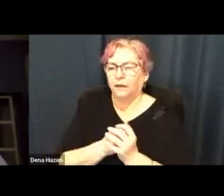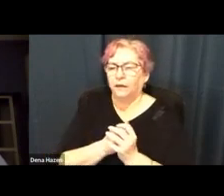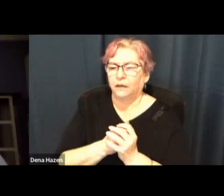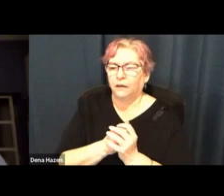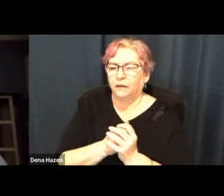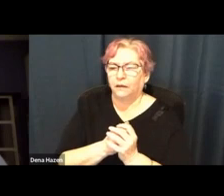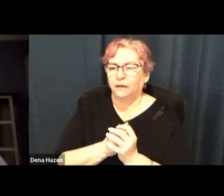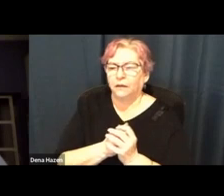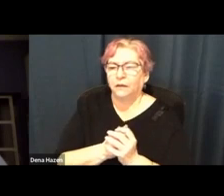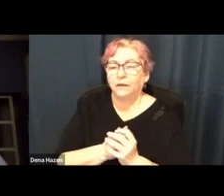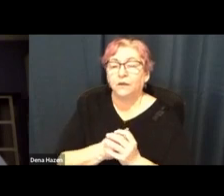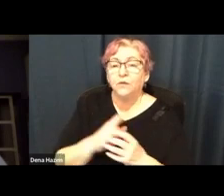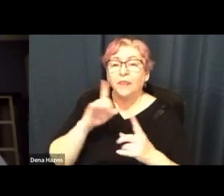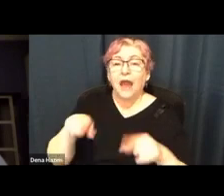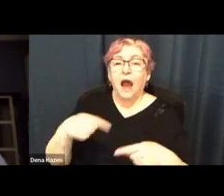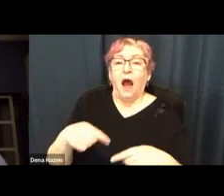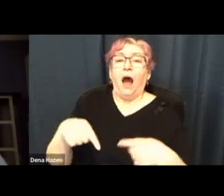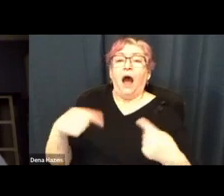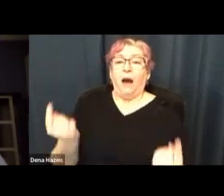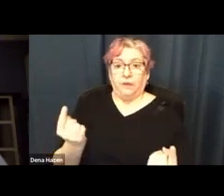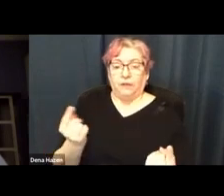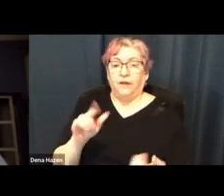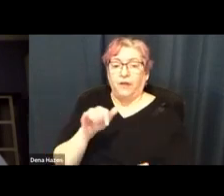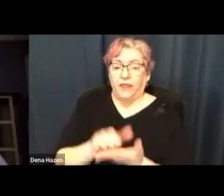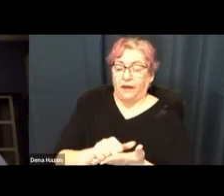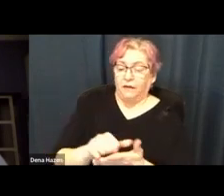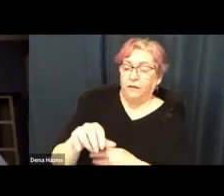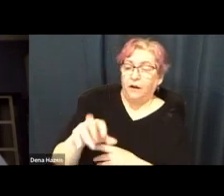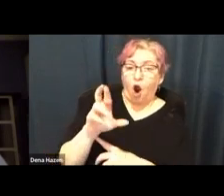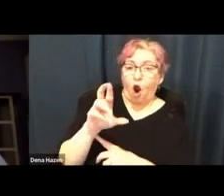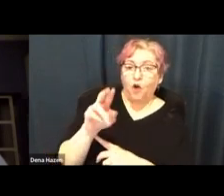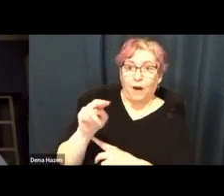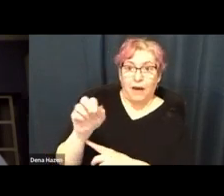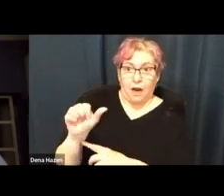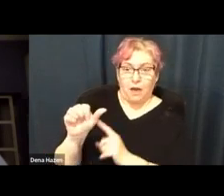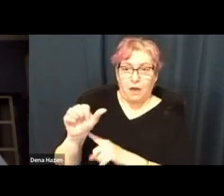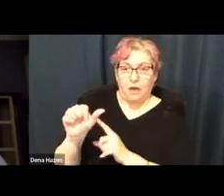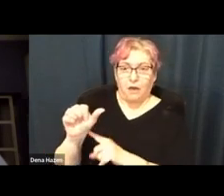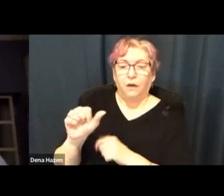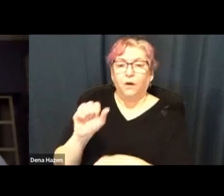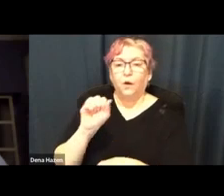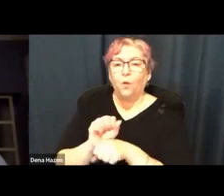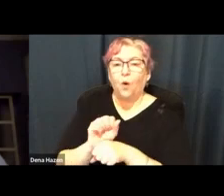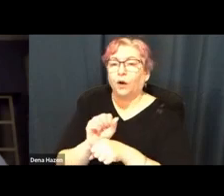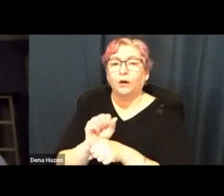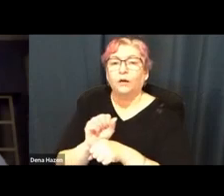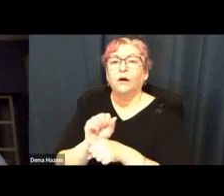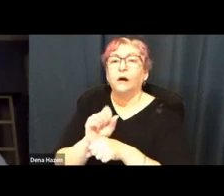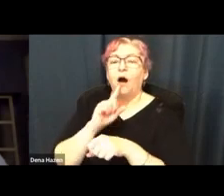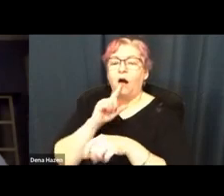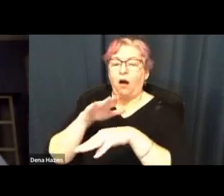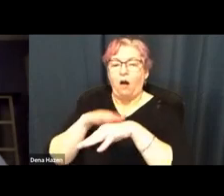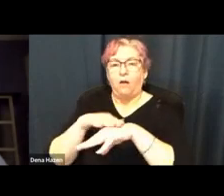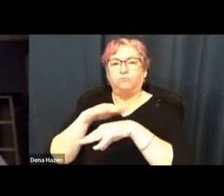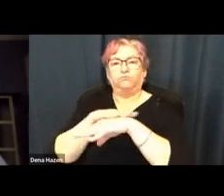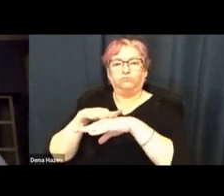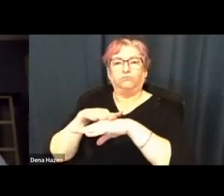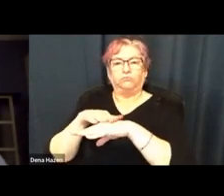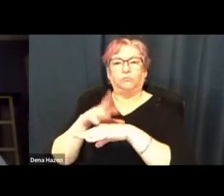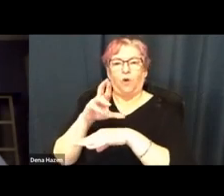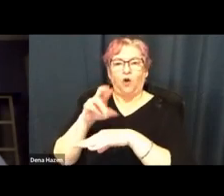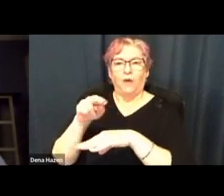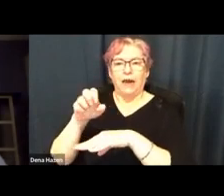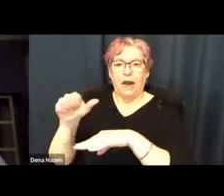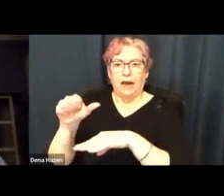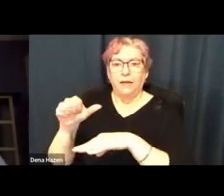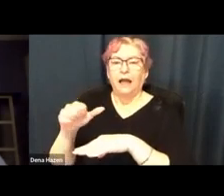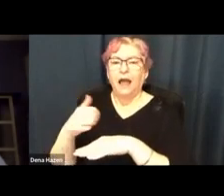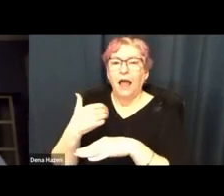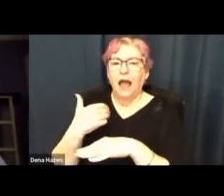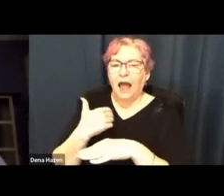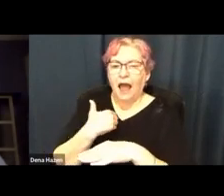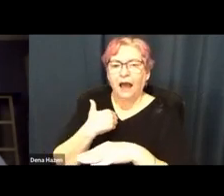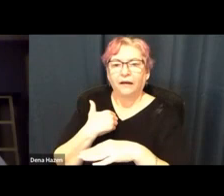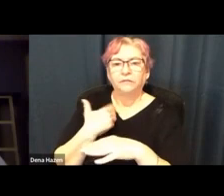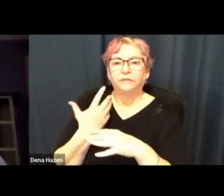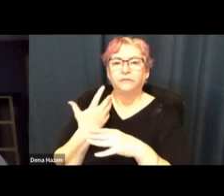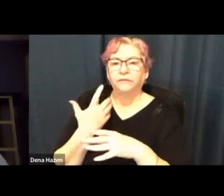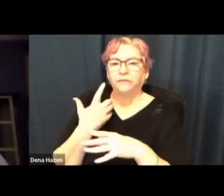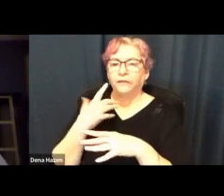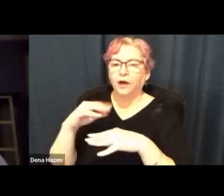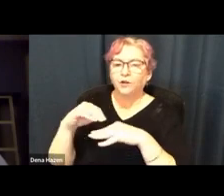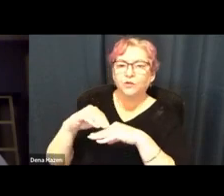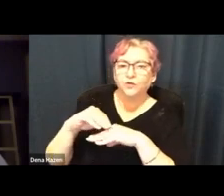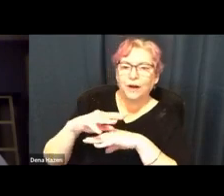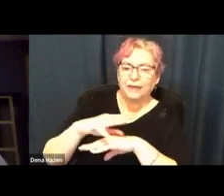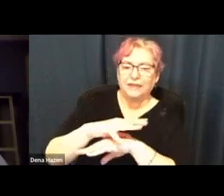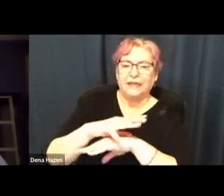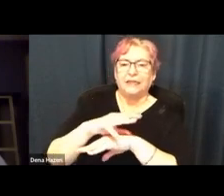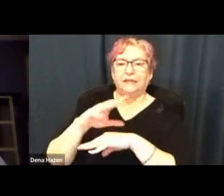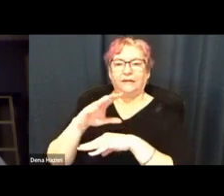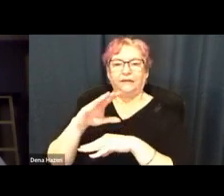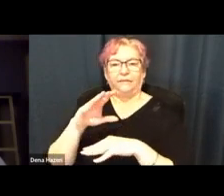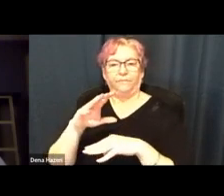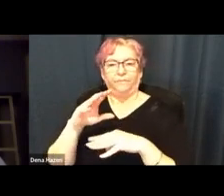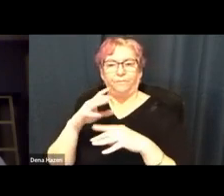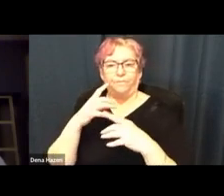In contrast, RNA therapies work at the level of RNA, have a transient effect, and do not alter the genome.